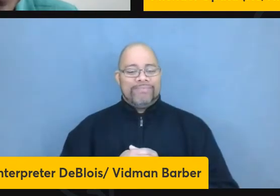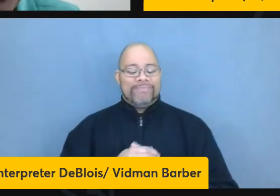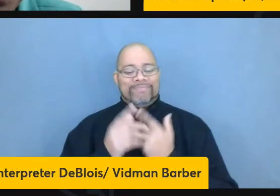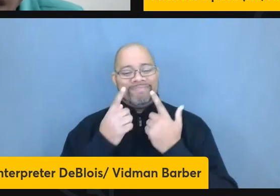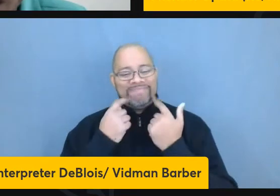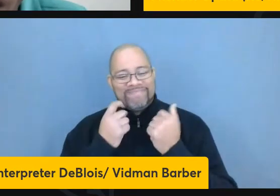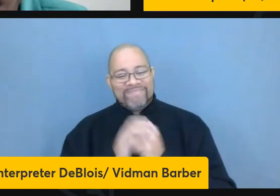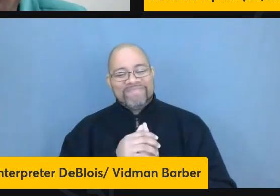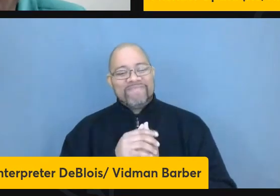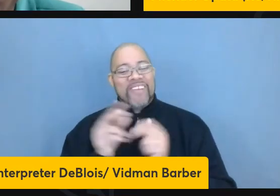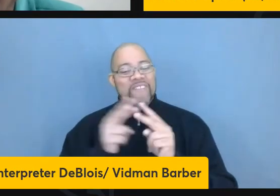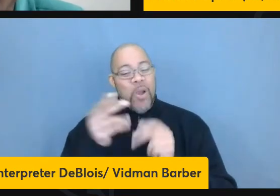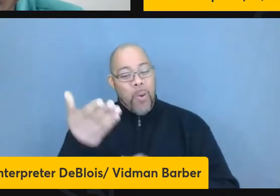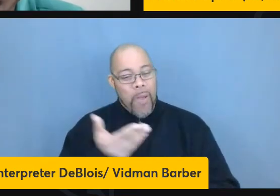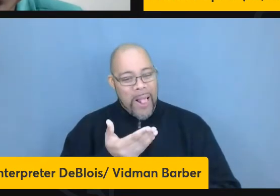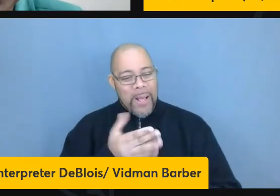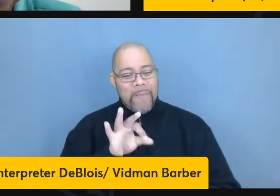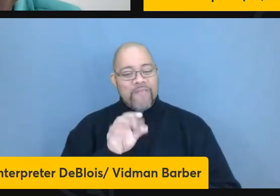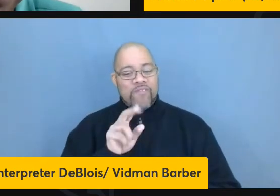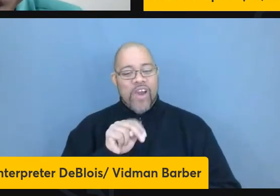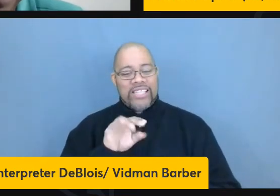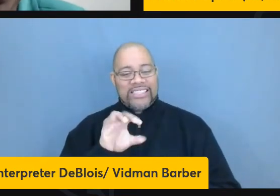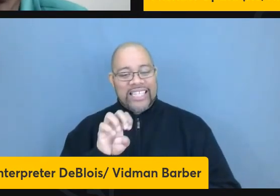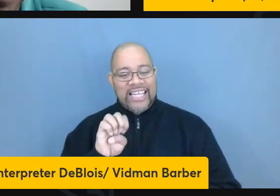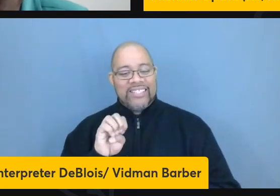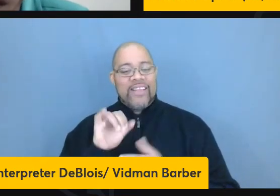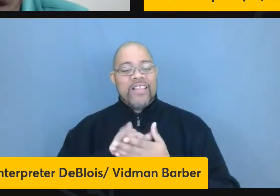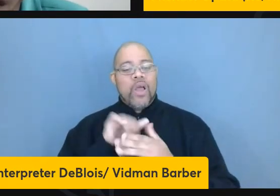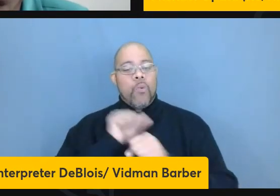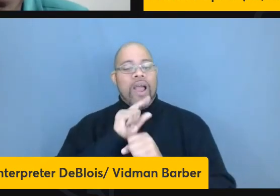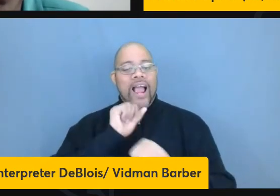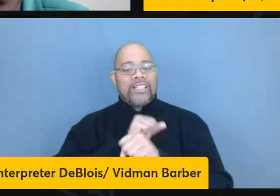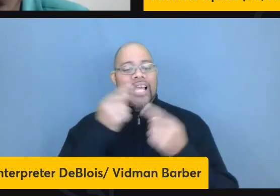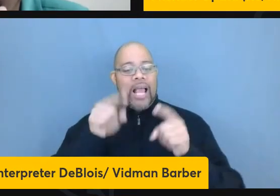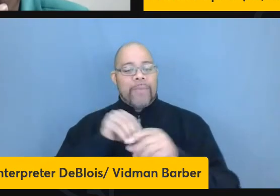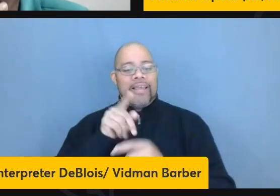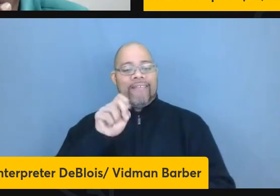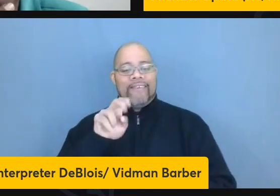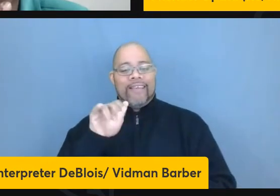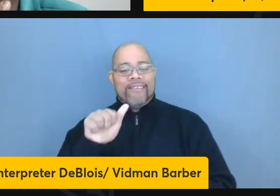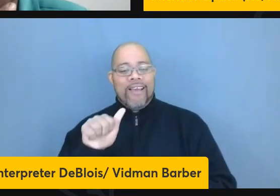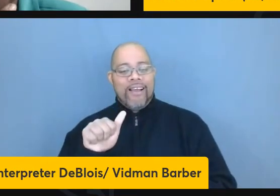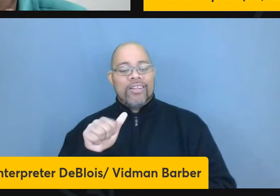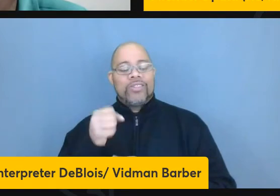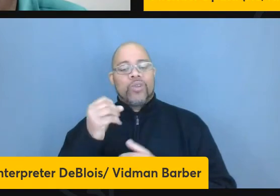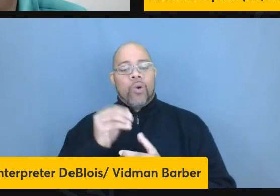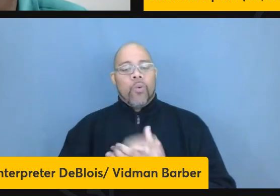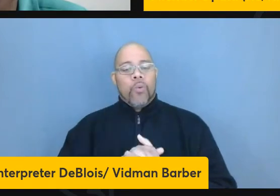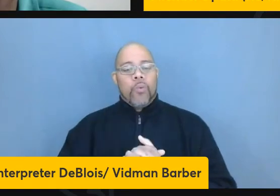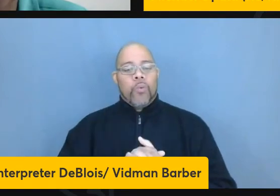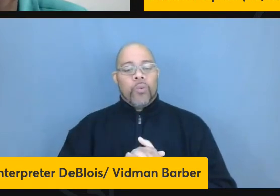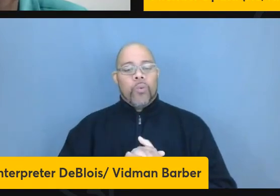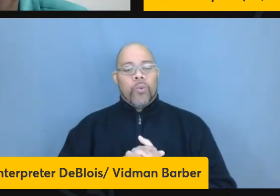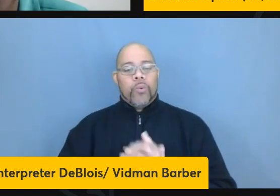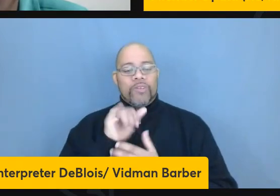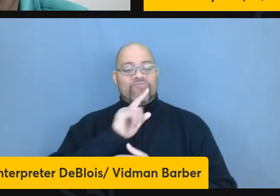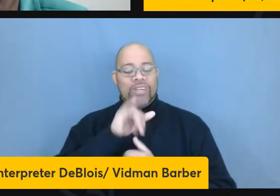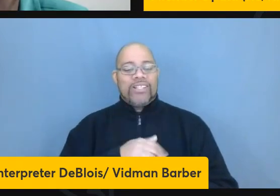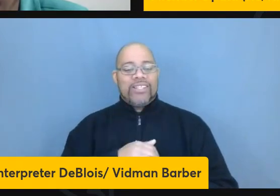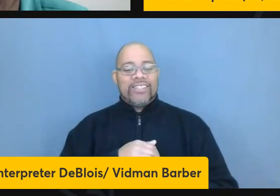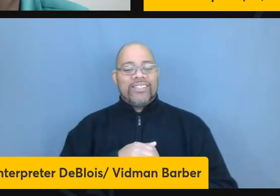Dr. Faith Osier: You're very welcome, Francine, this work actually happens in Kenya. So this is really global health. I'm